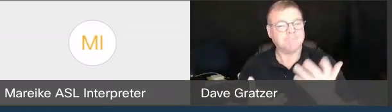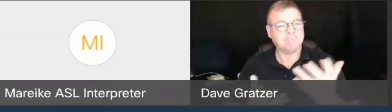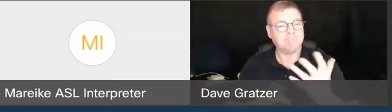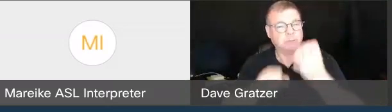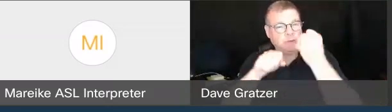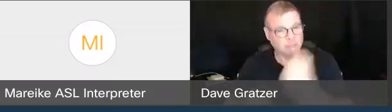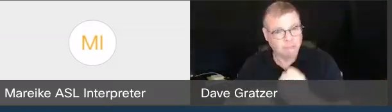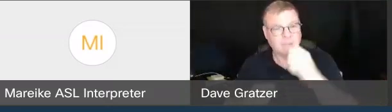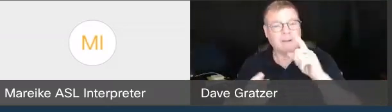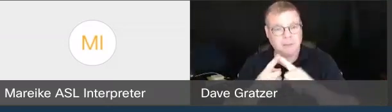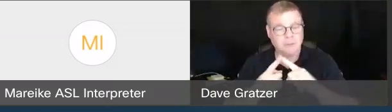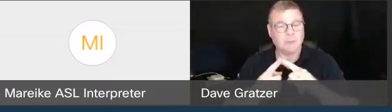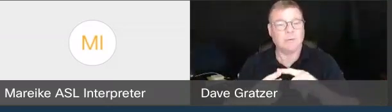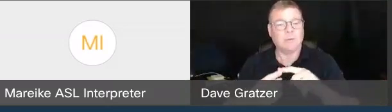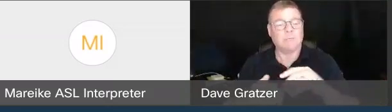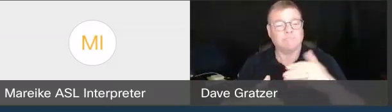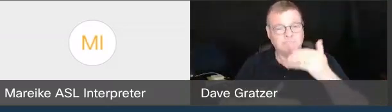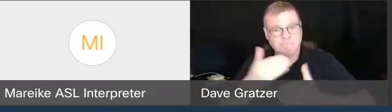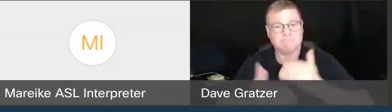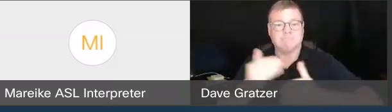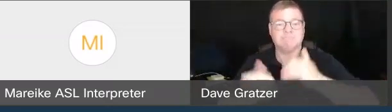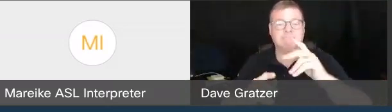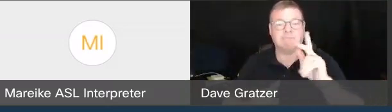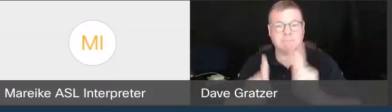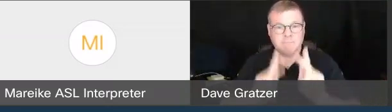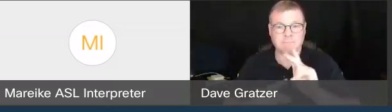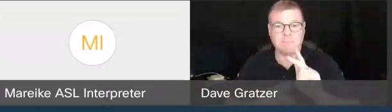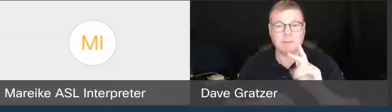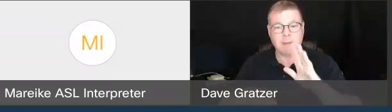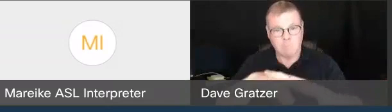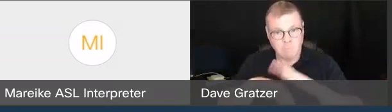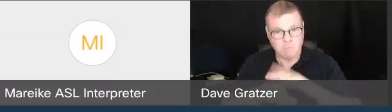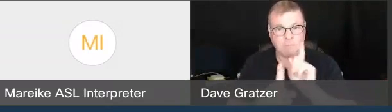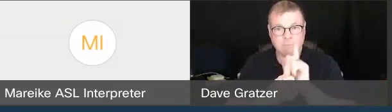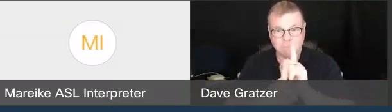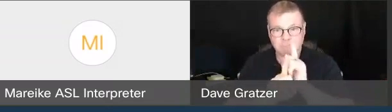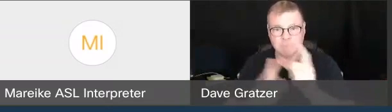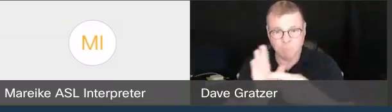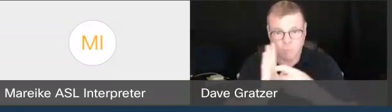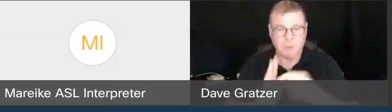to enforcing probation requirements enforcing other aspects